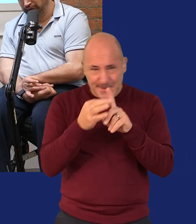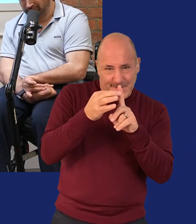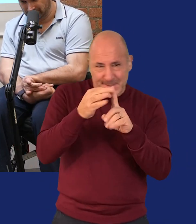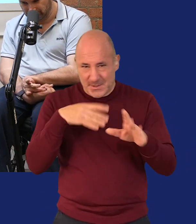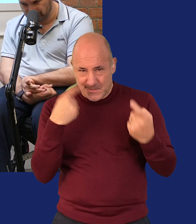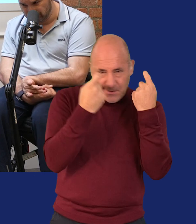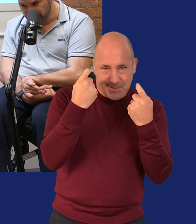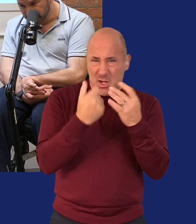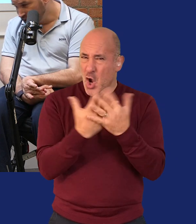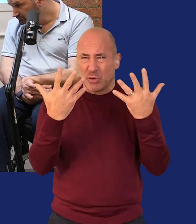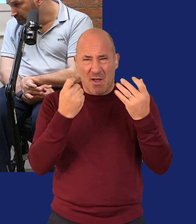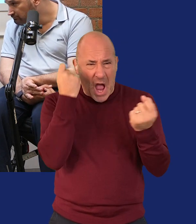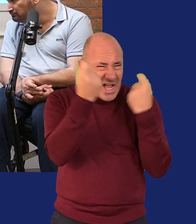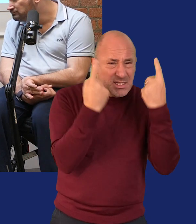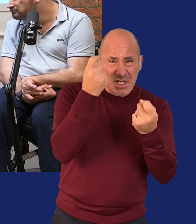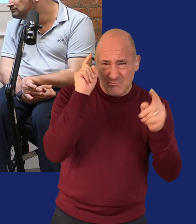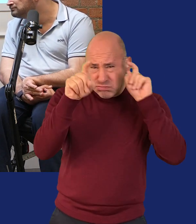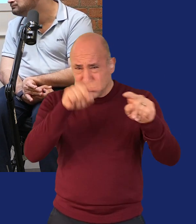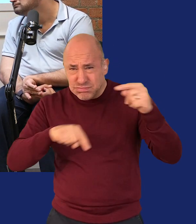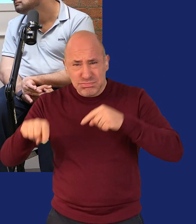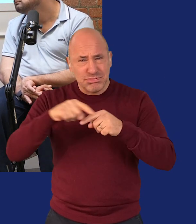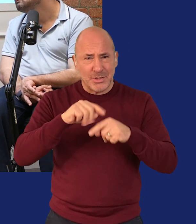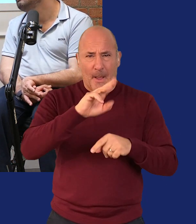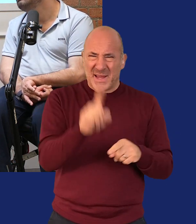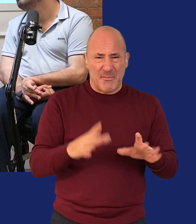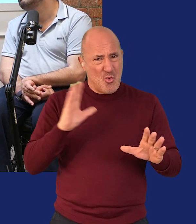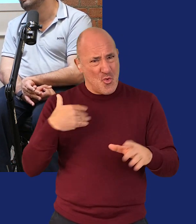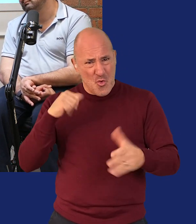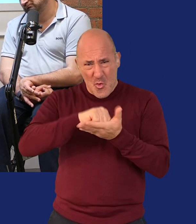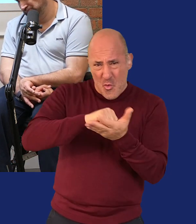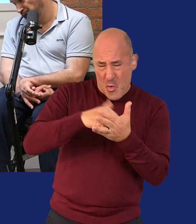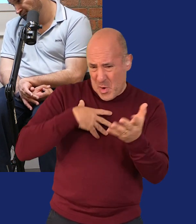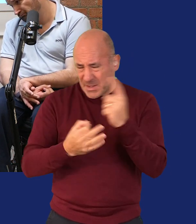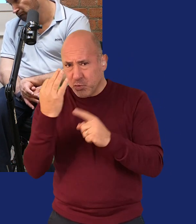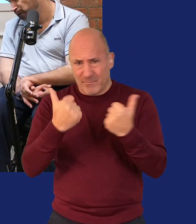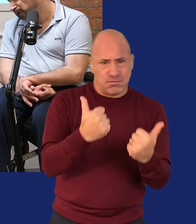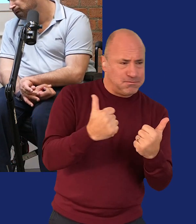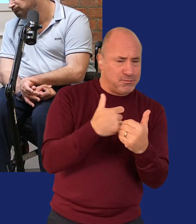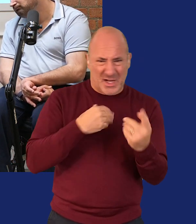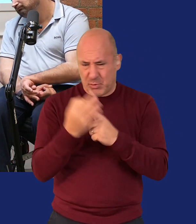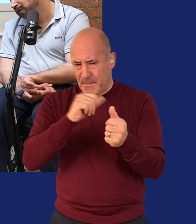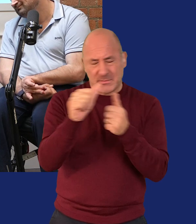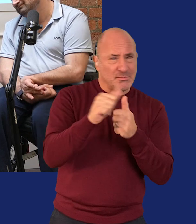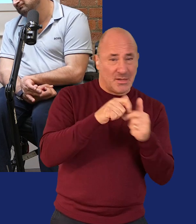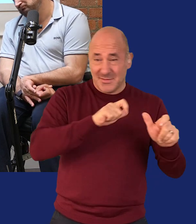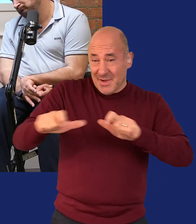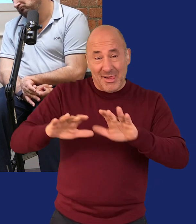Um, And there are so many initiatives and so many people that are invested in making these improvements and making it better.